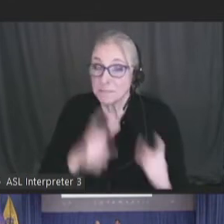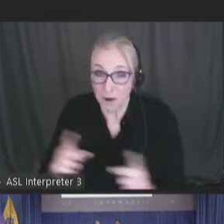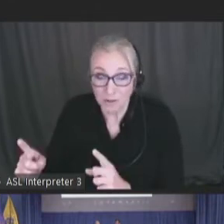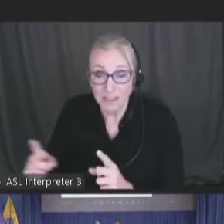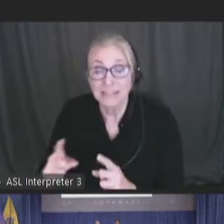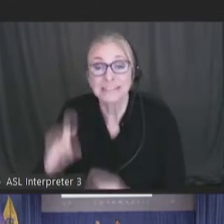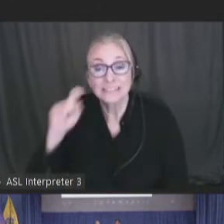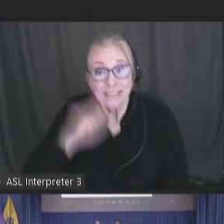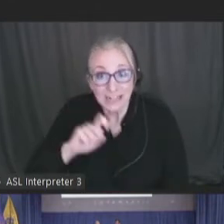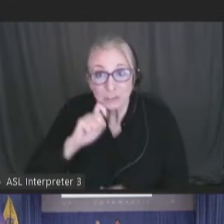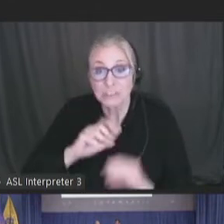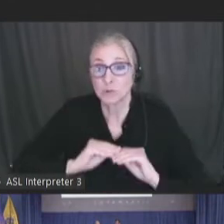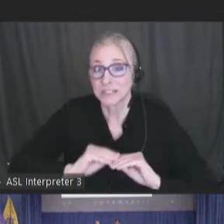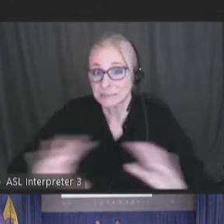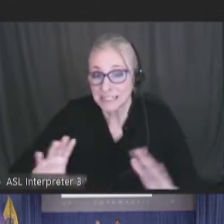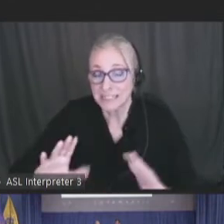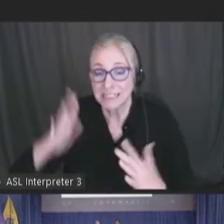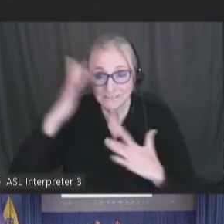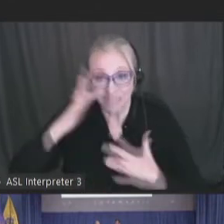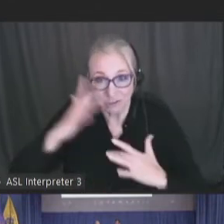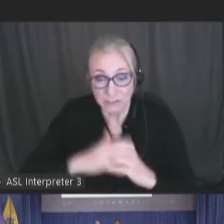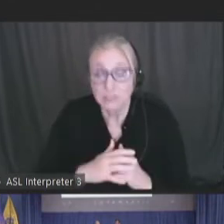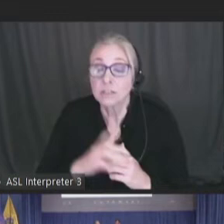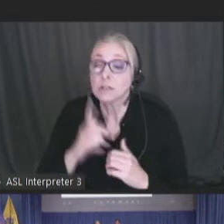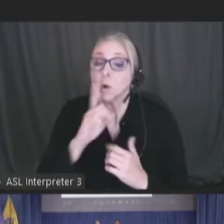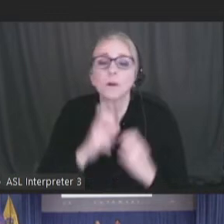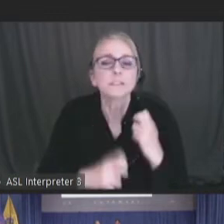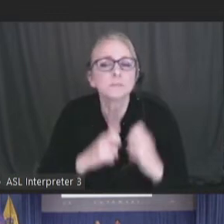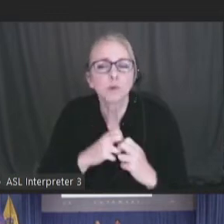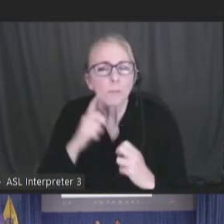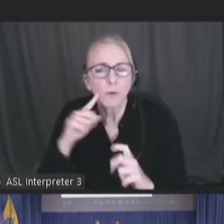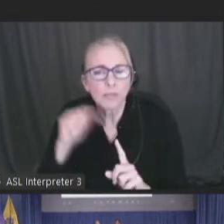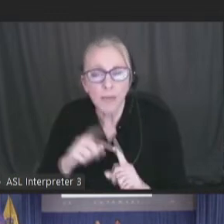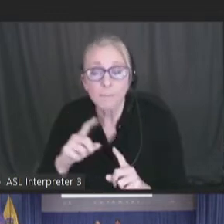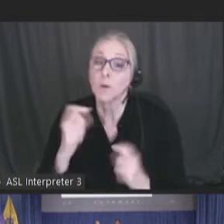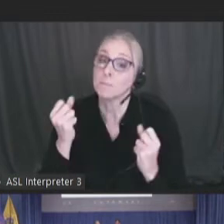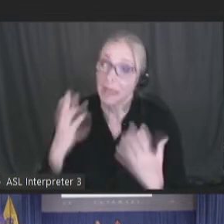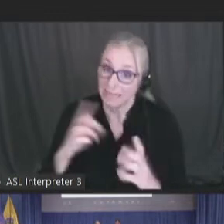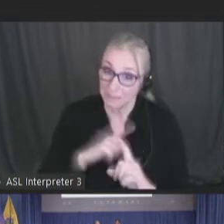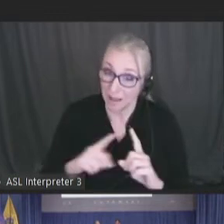infection. And what's the problem with genital herpes? Well, many, but the biggest one that I